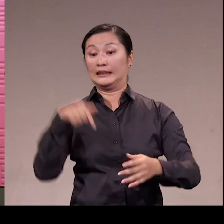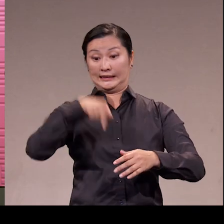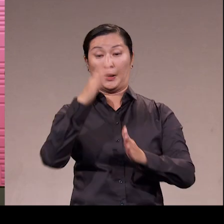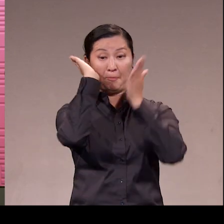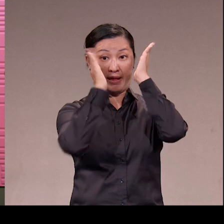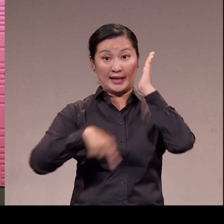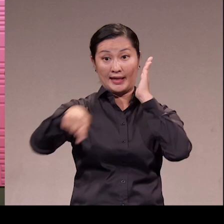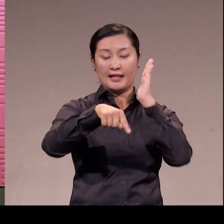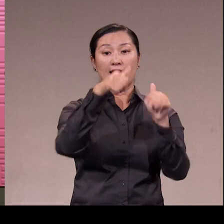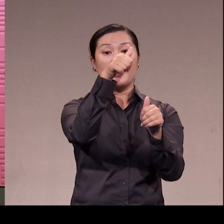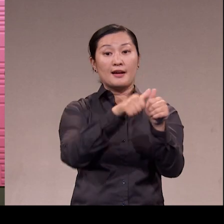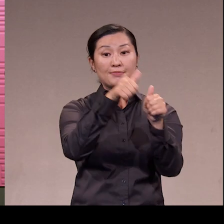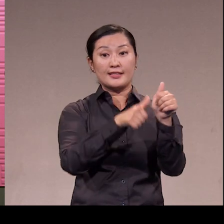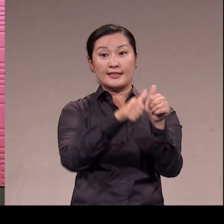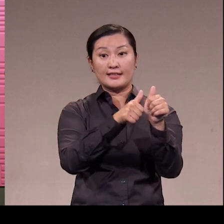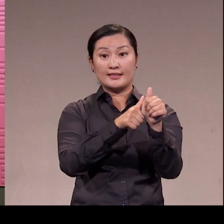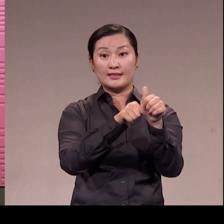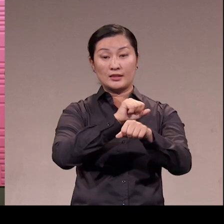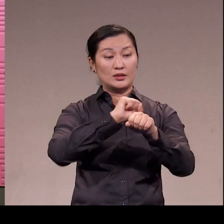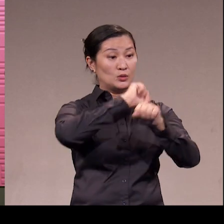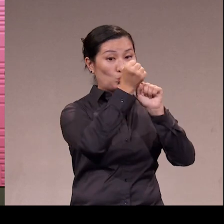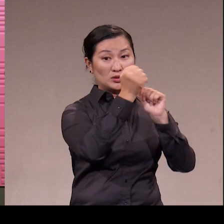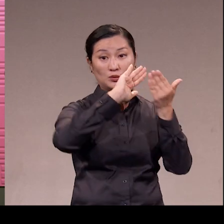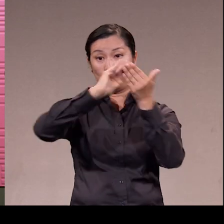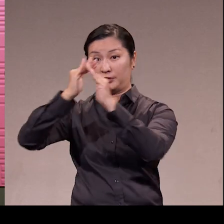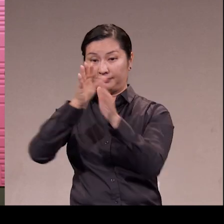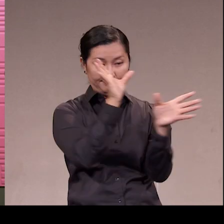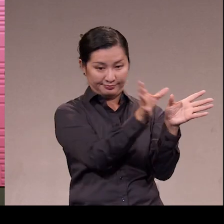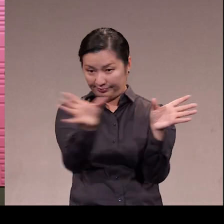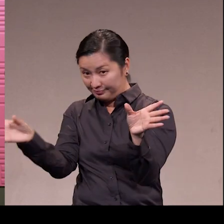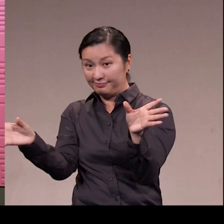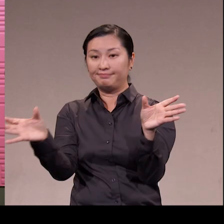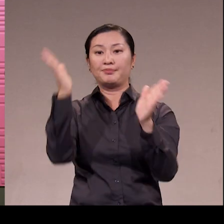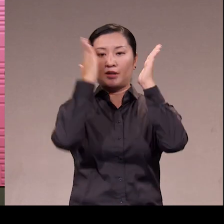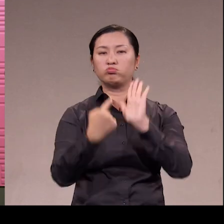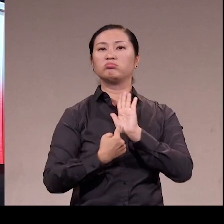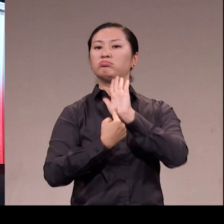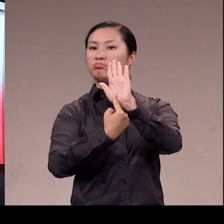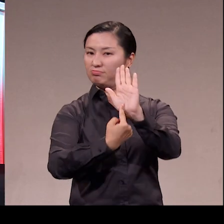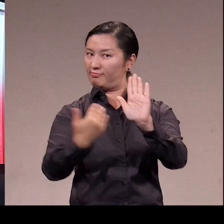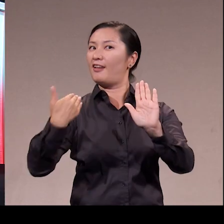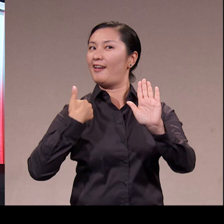part of the Singapore society. Nowadays, when we look for promising professionals to